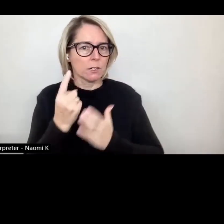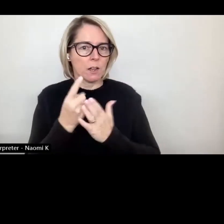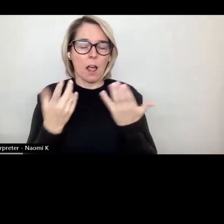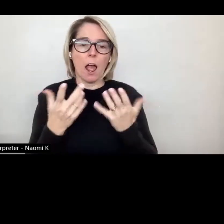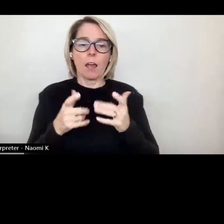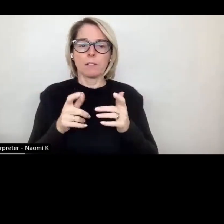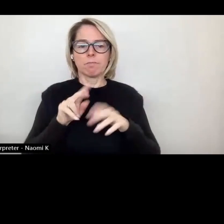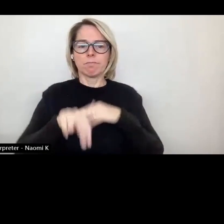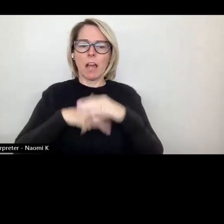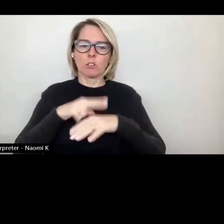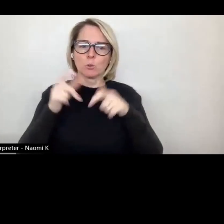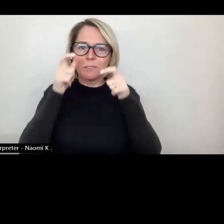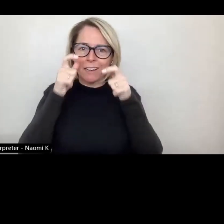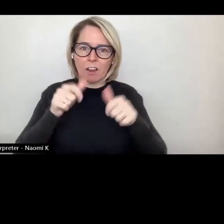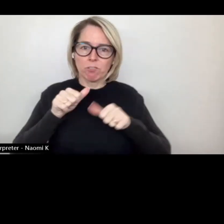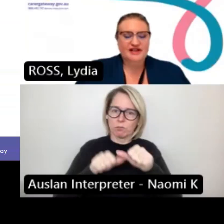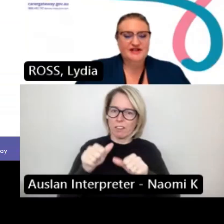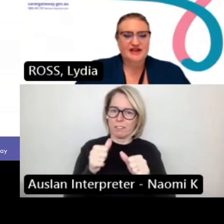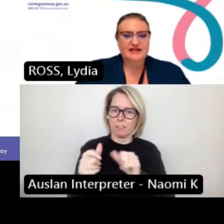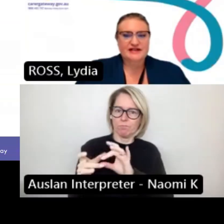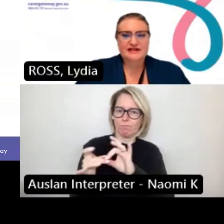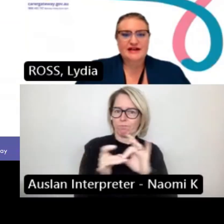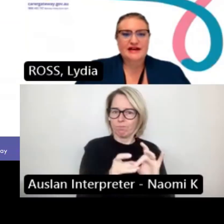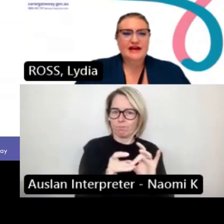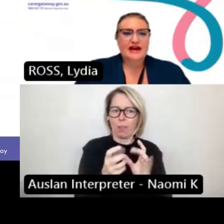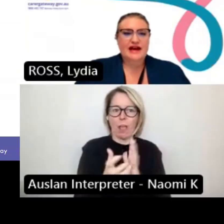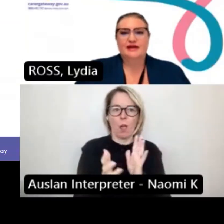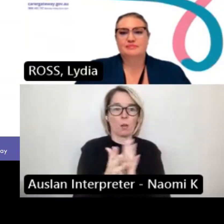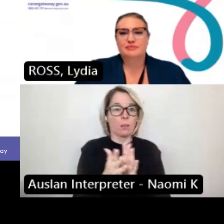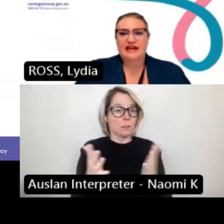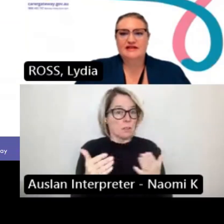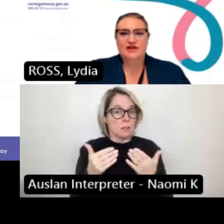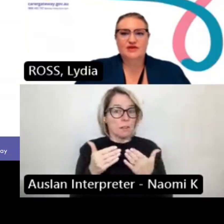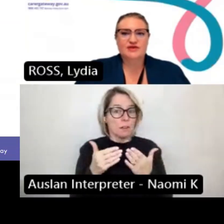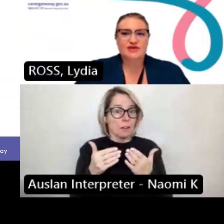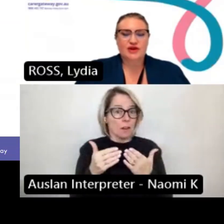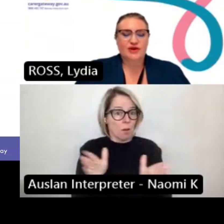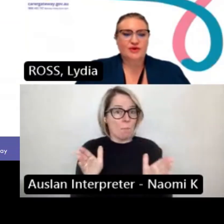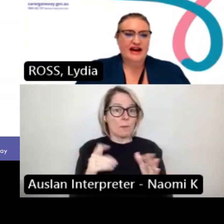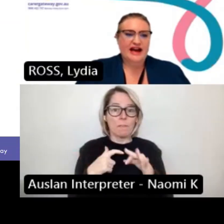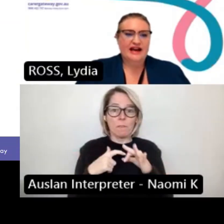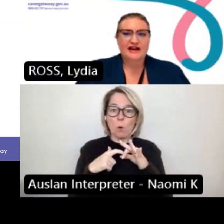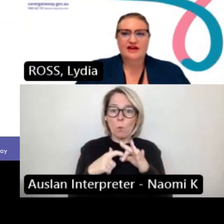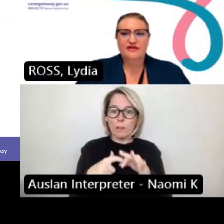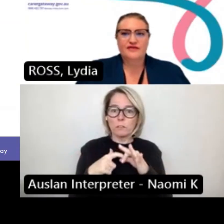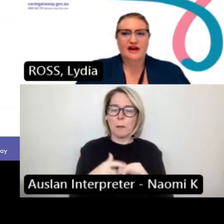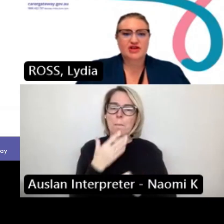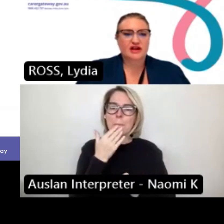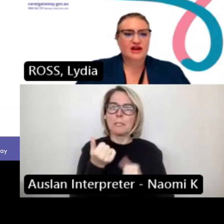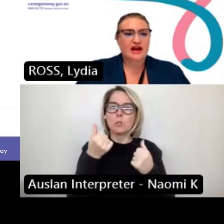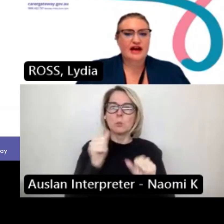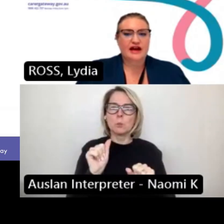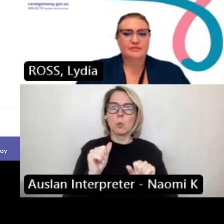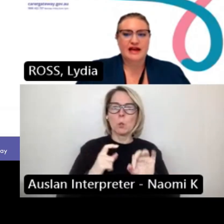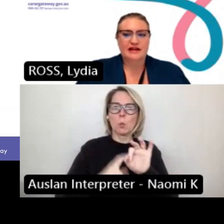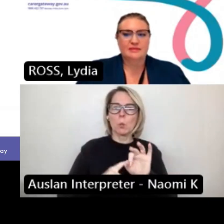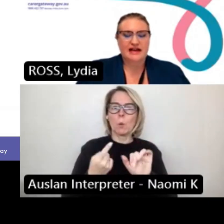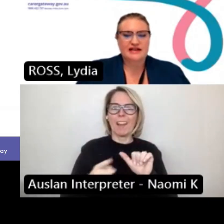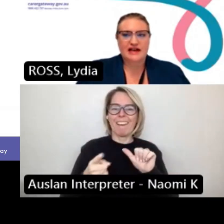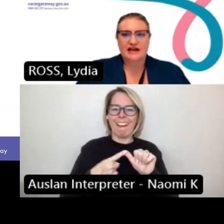I'm now going to open up for questions. Please use the Q&A function in the meeting.